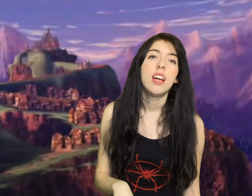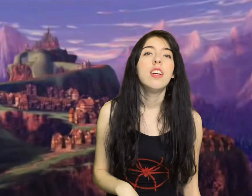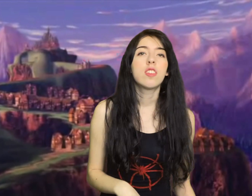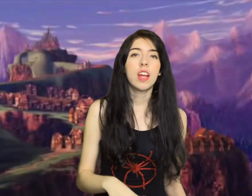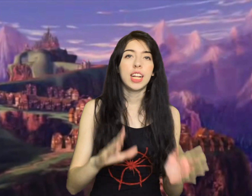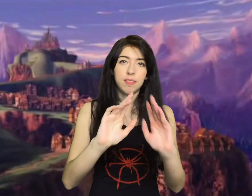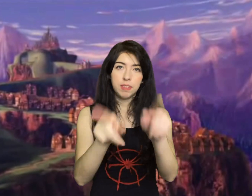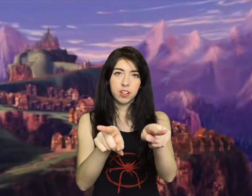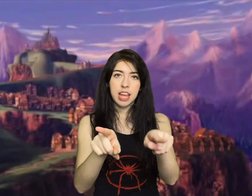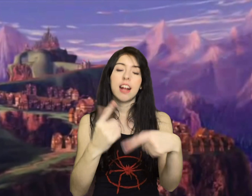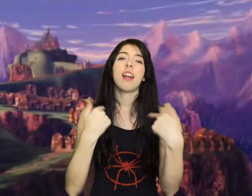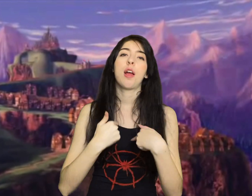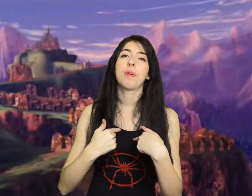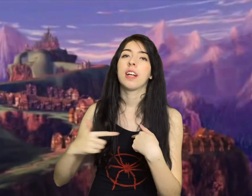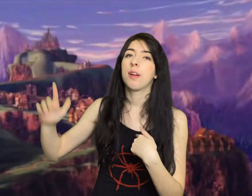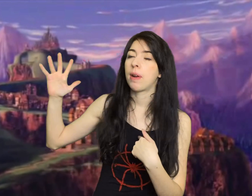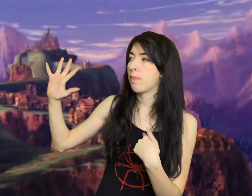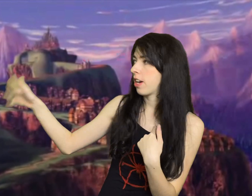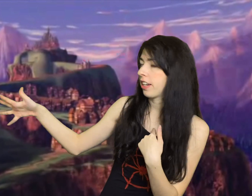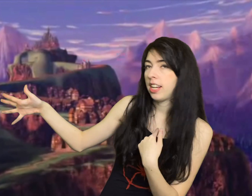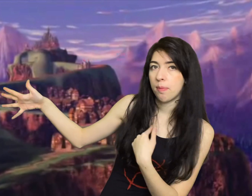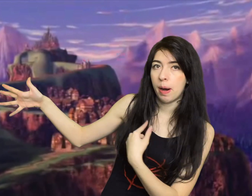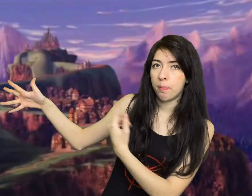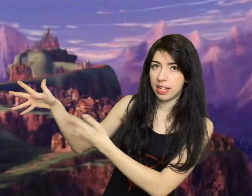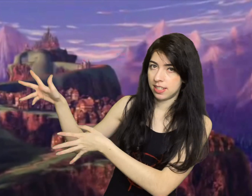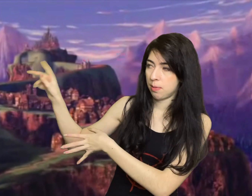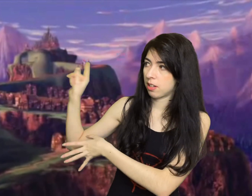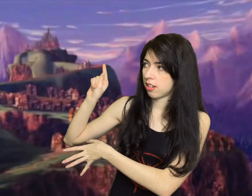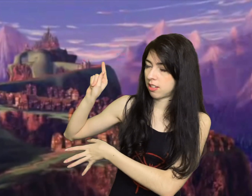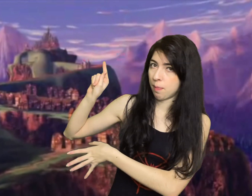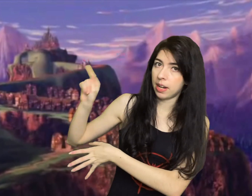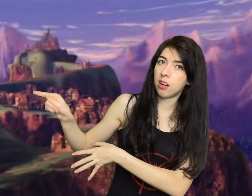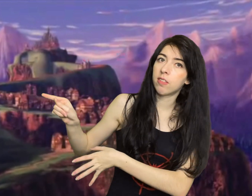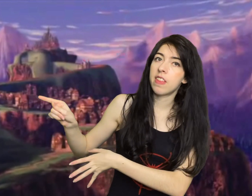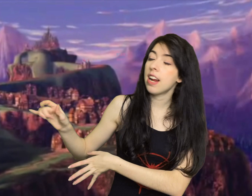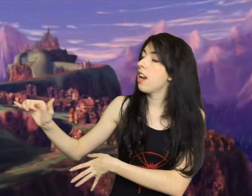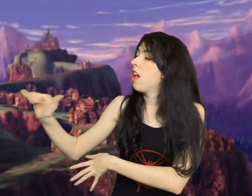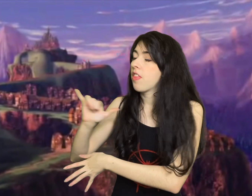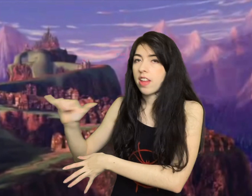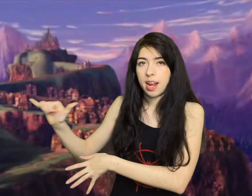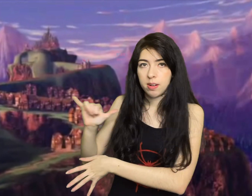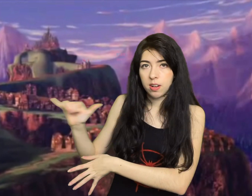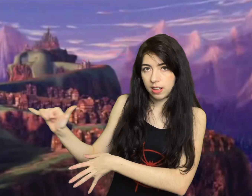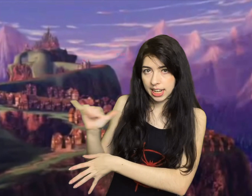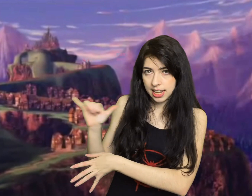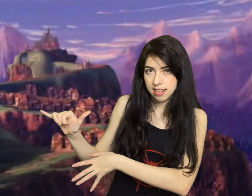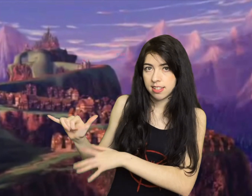so like if you're there and i'm here but i'm talking about being similar to somebody over there then i would go like this